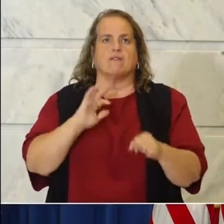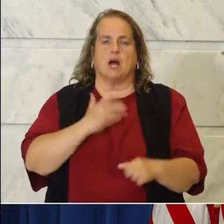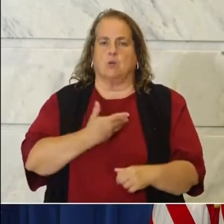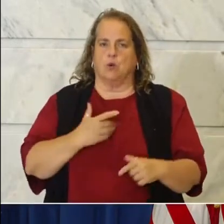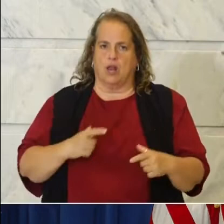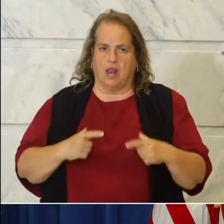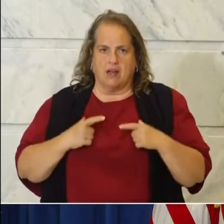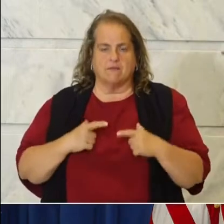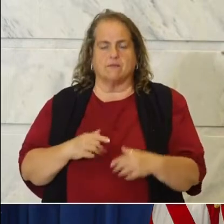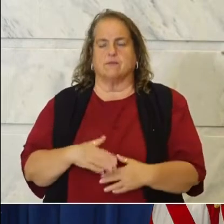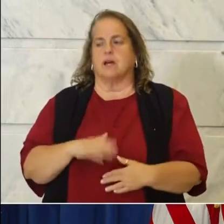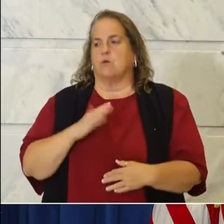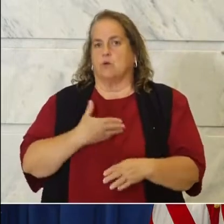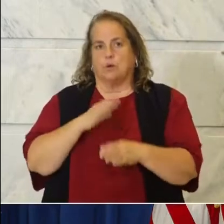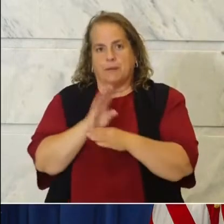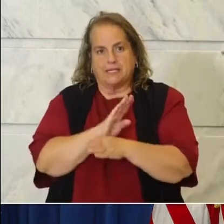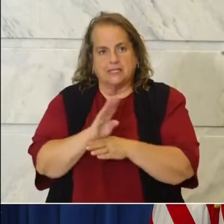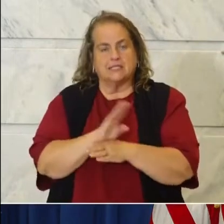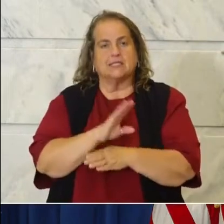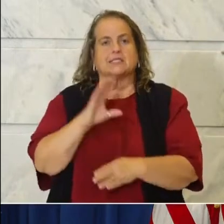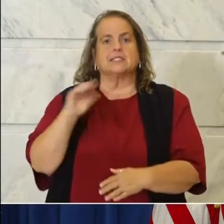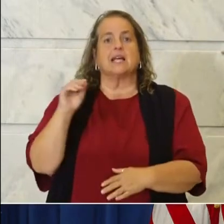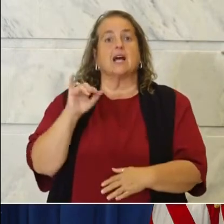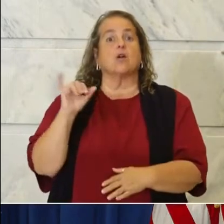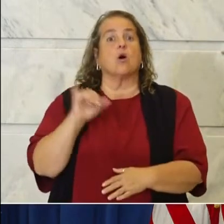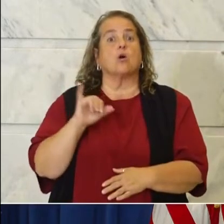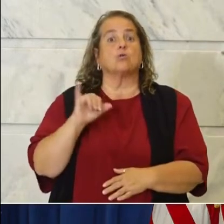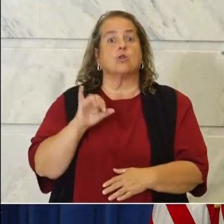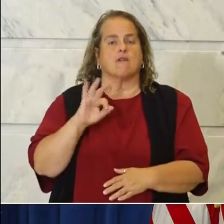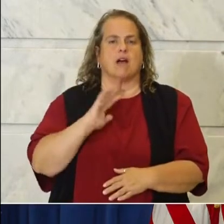of our businesses and also of our budgets.